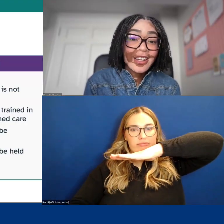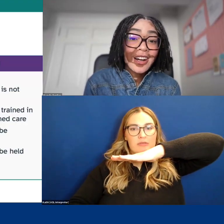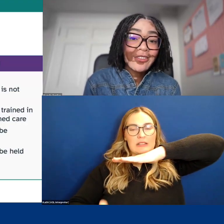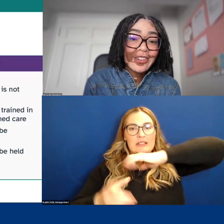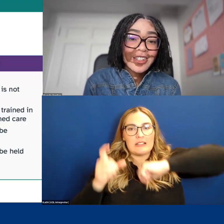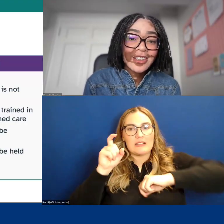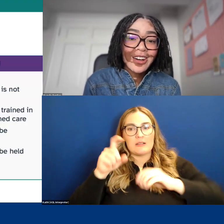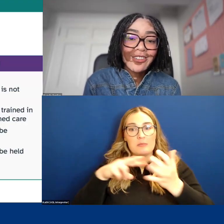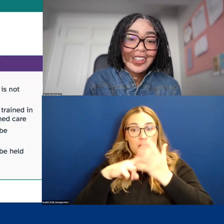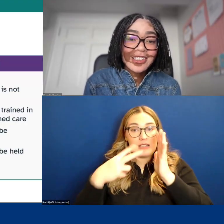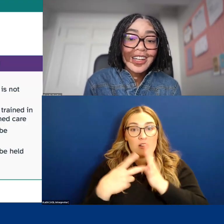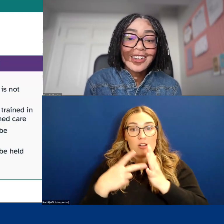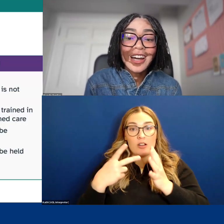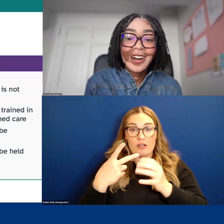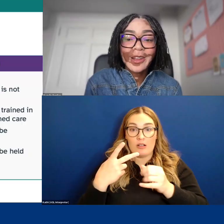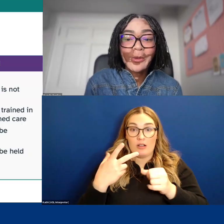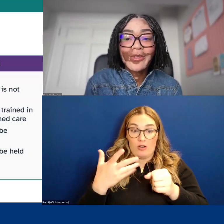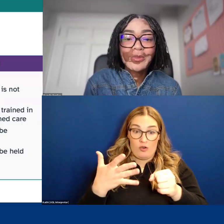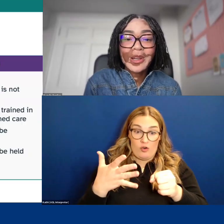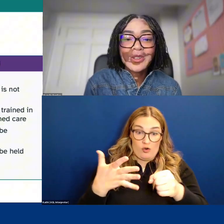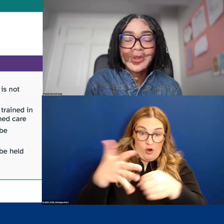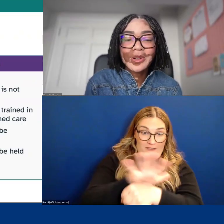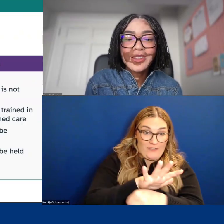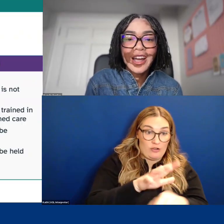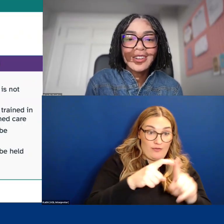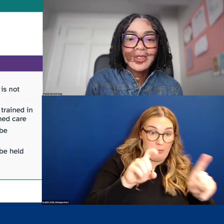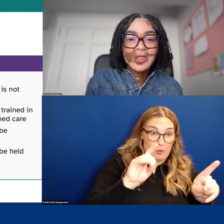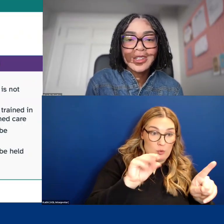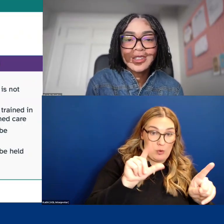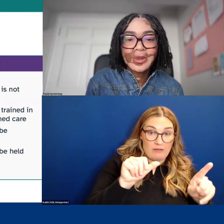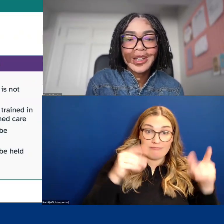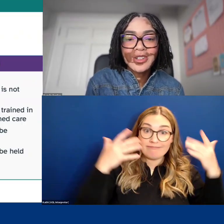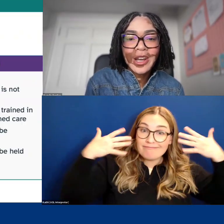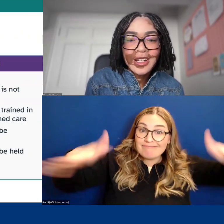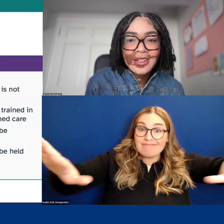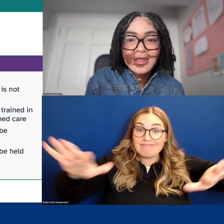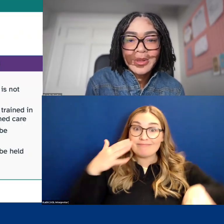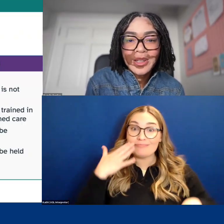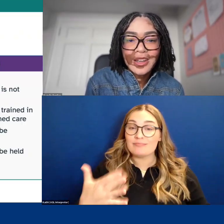that the coverage alone is not enough. Like we have to make sure that doulas are being trained in disability